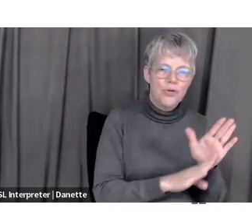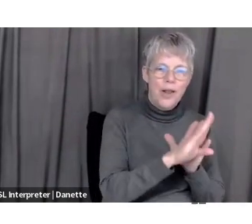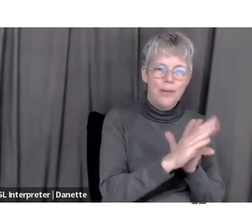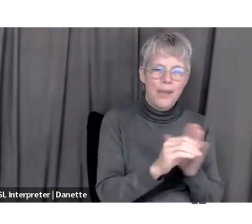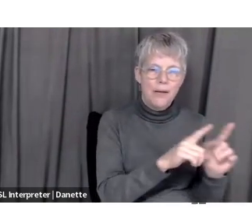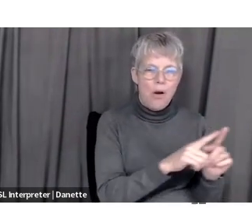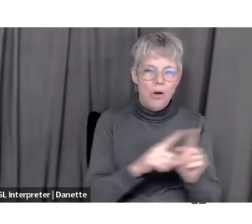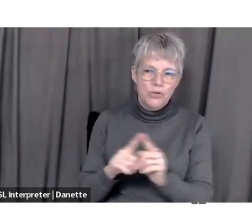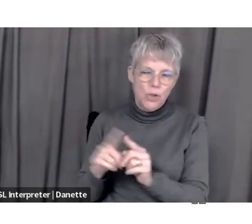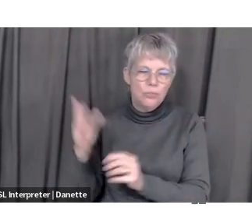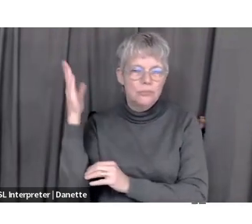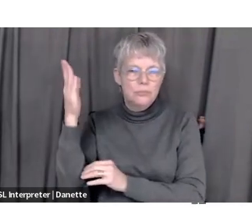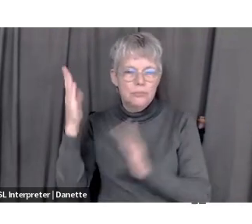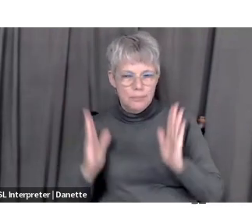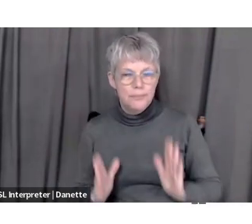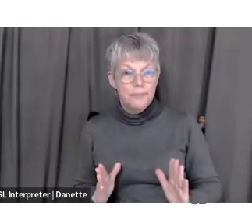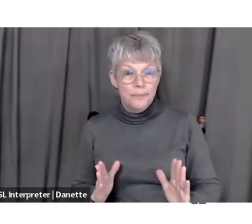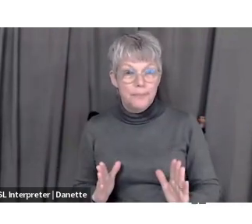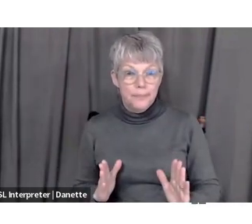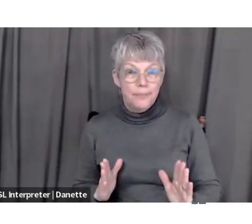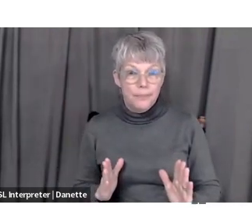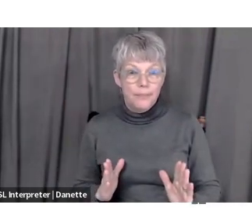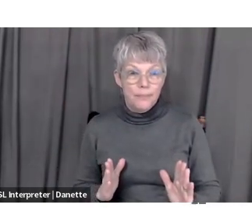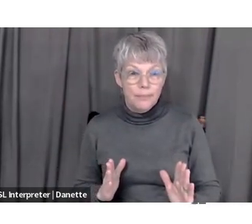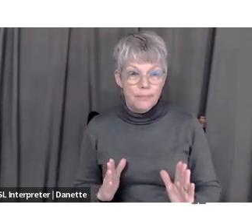And I'll speak a little bit more about this as well.